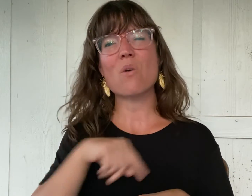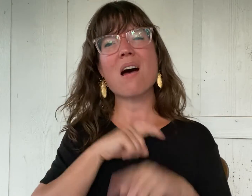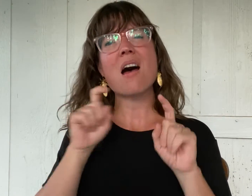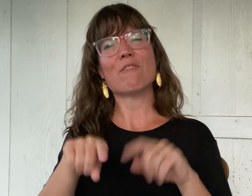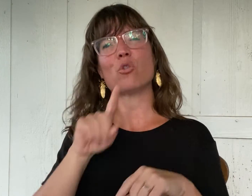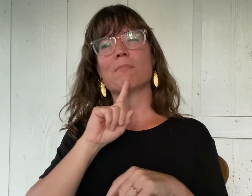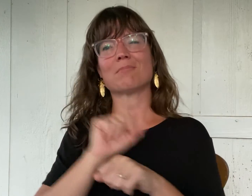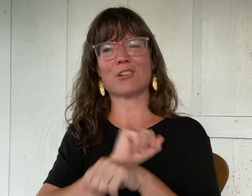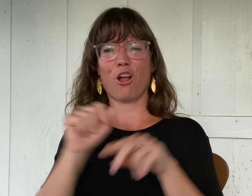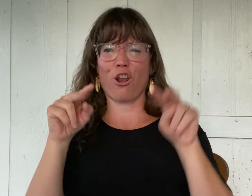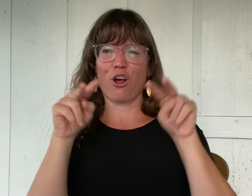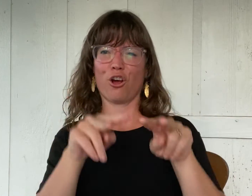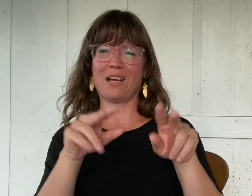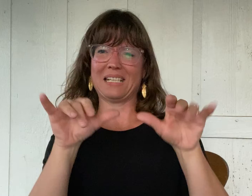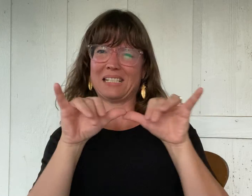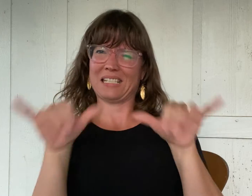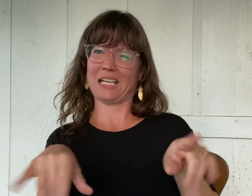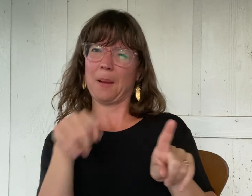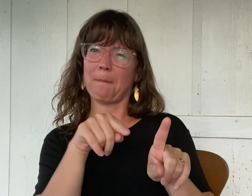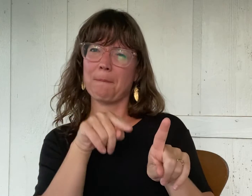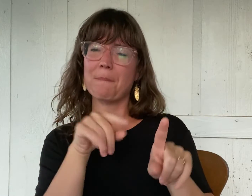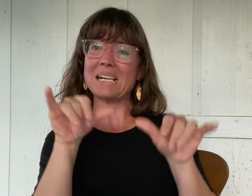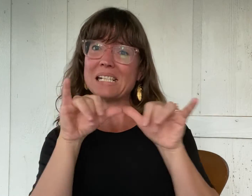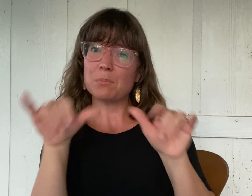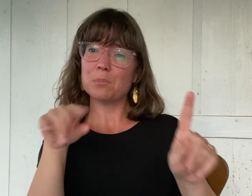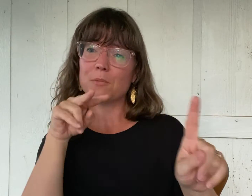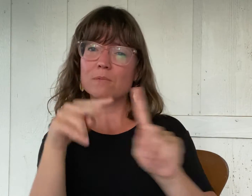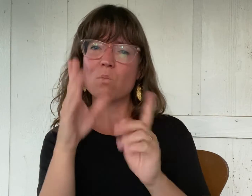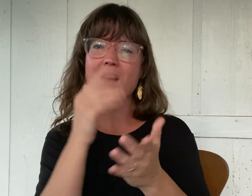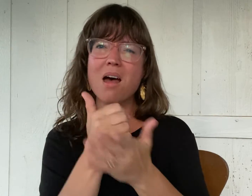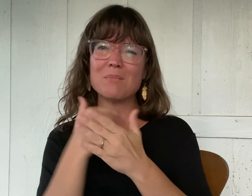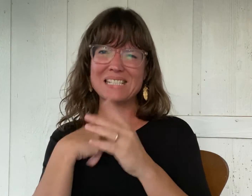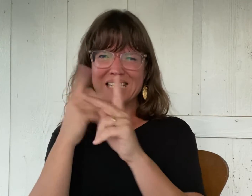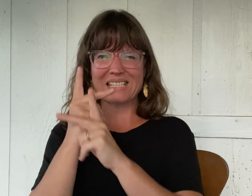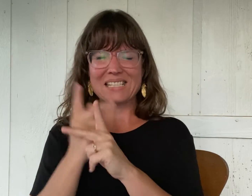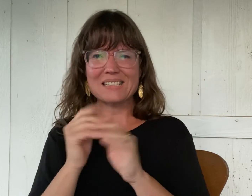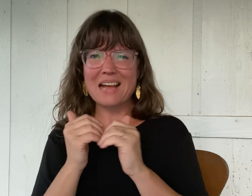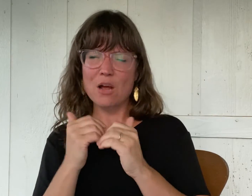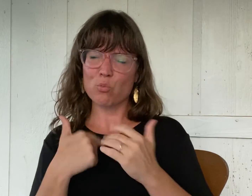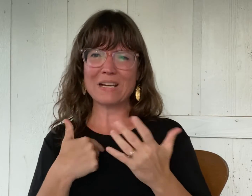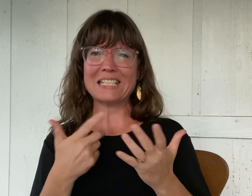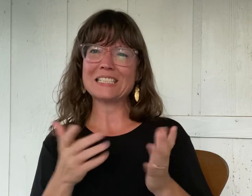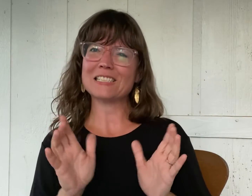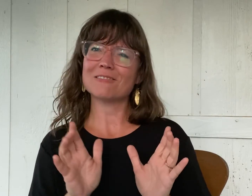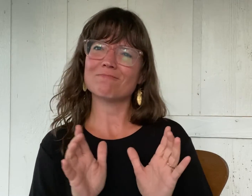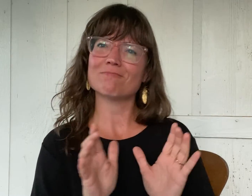that we navigate day to day. We must conduct a closer, detailed inspection